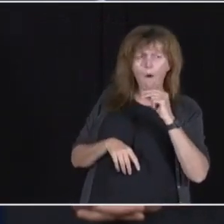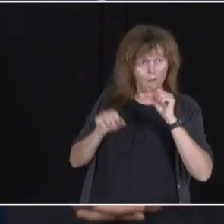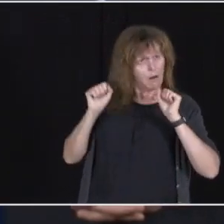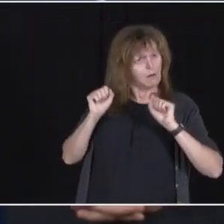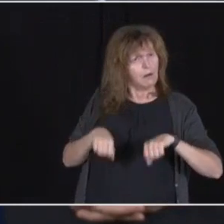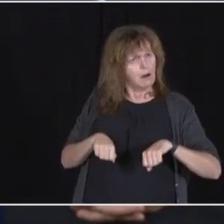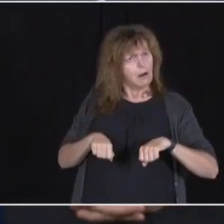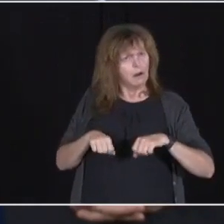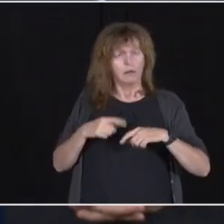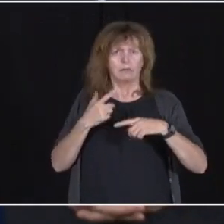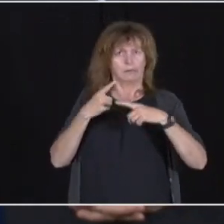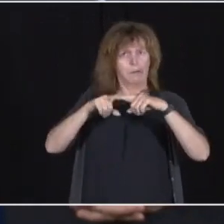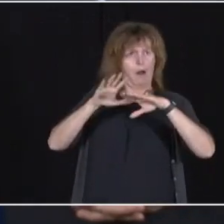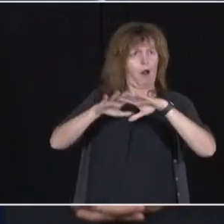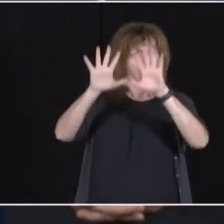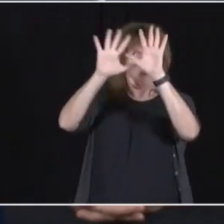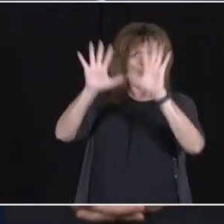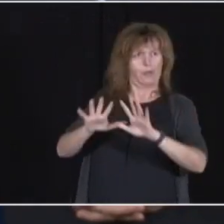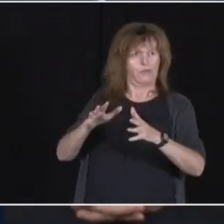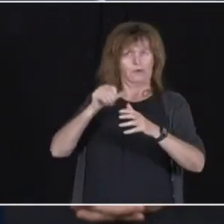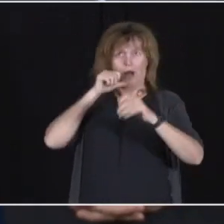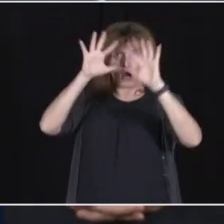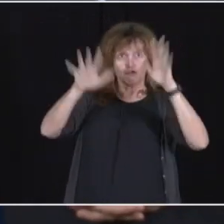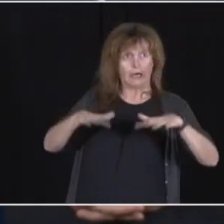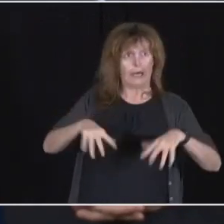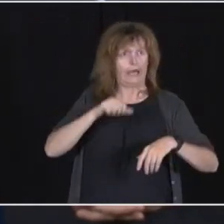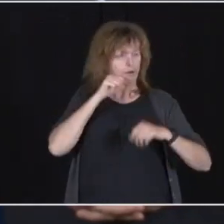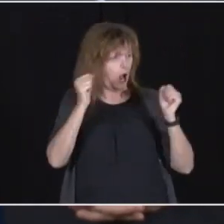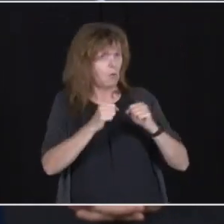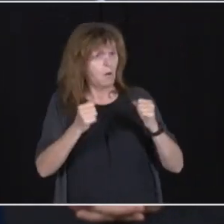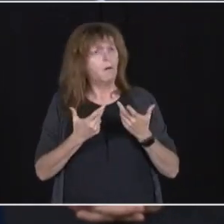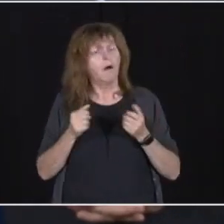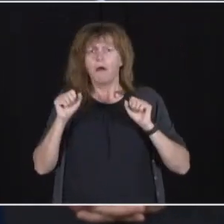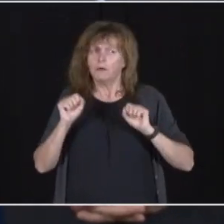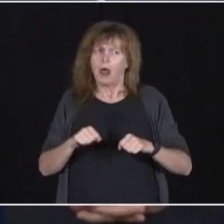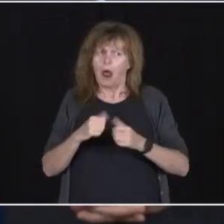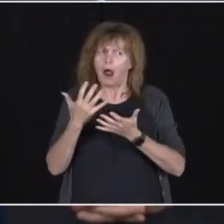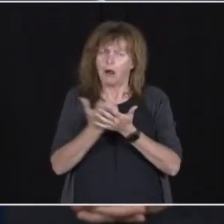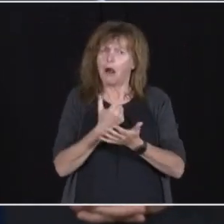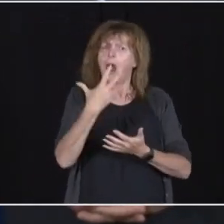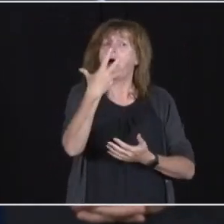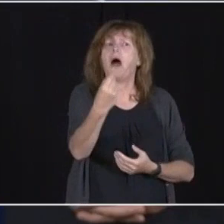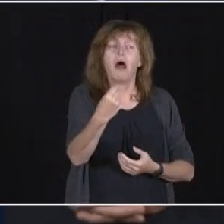We are going to have a cause outside underneath the tree. And I said, is that a particular question?